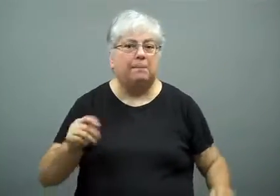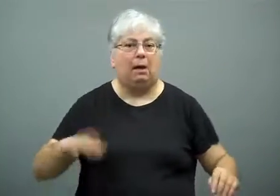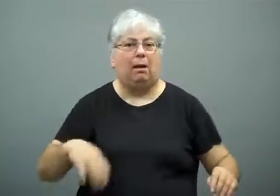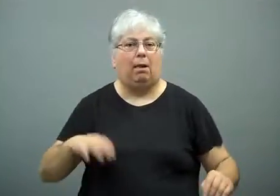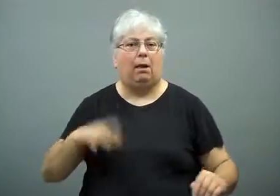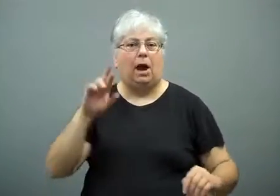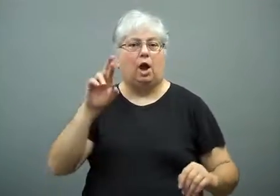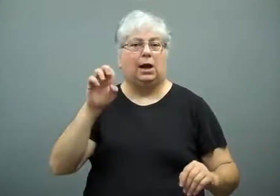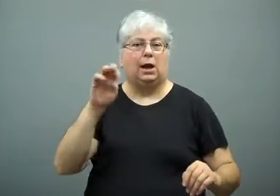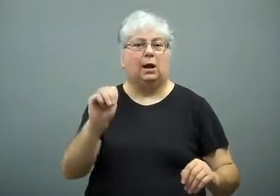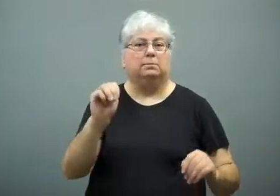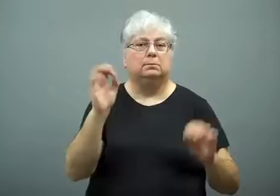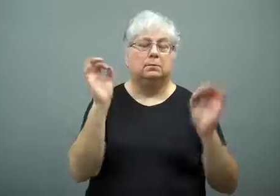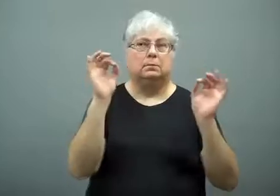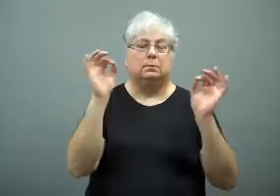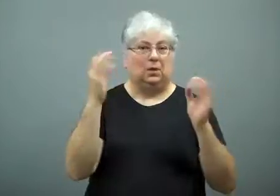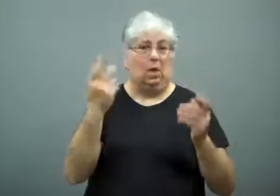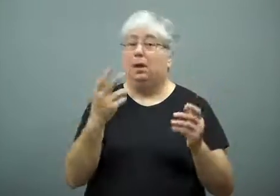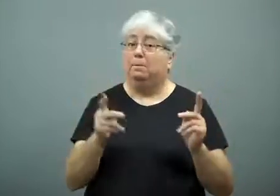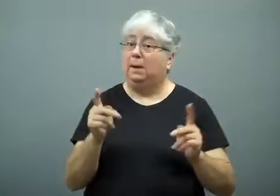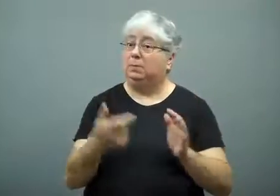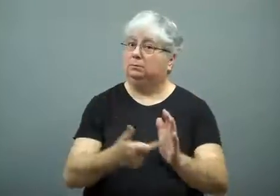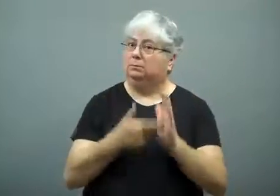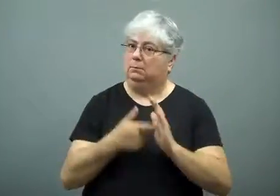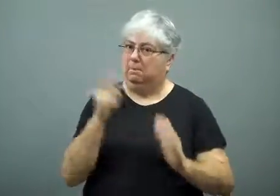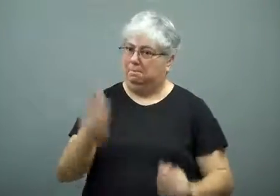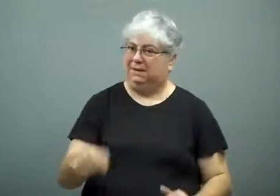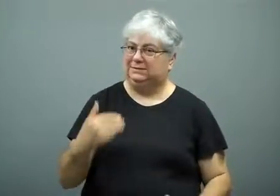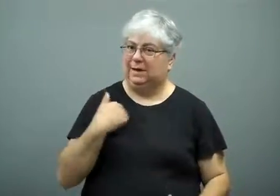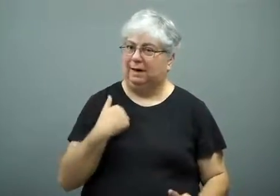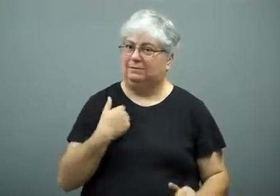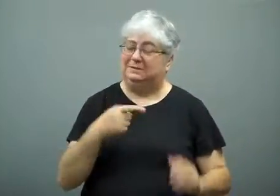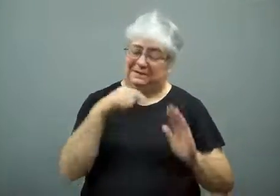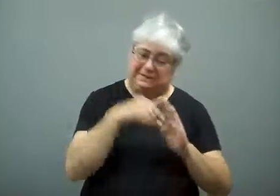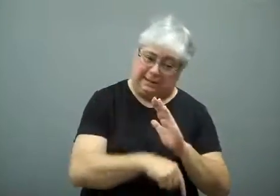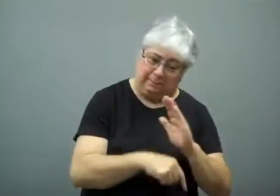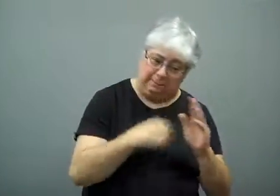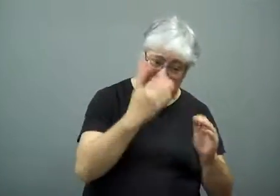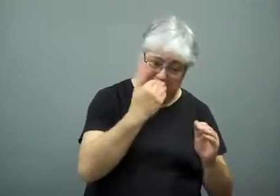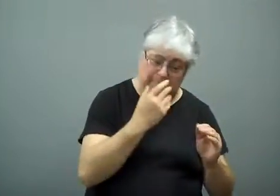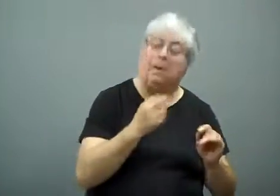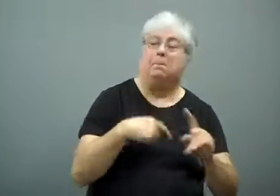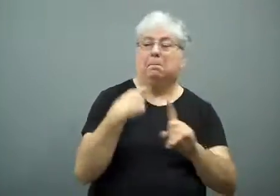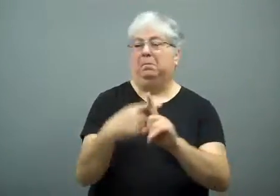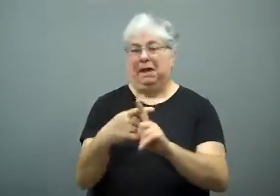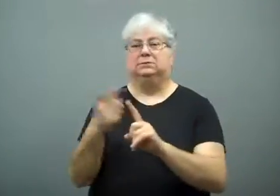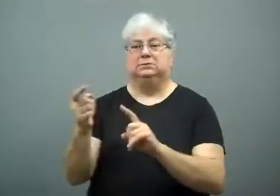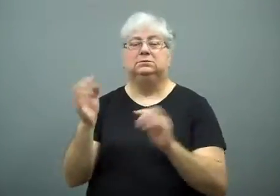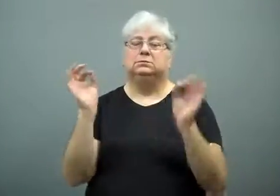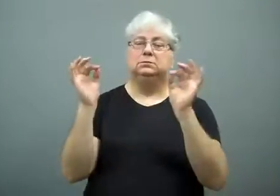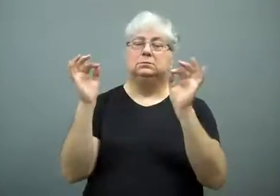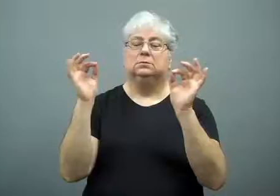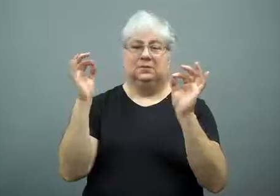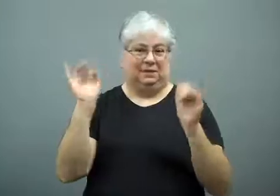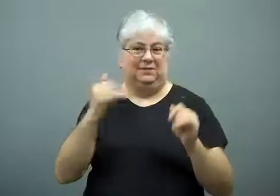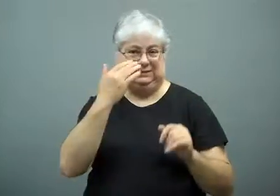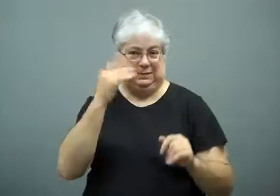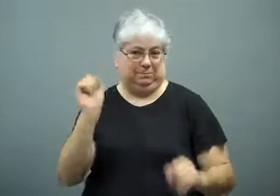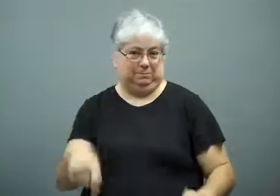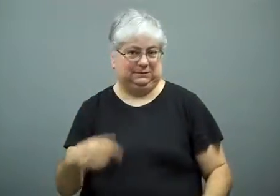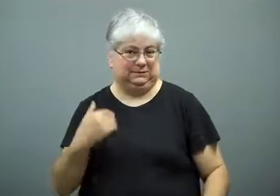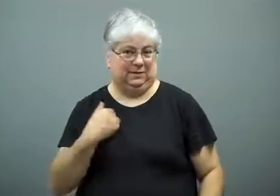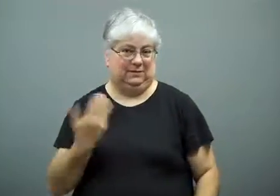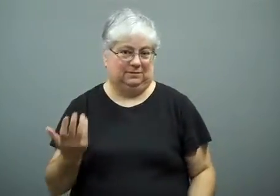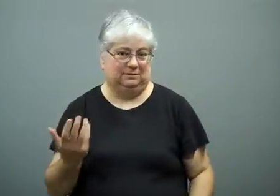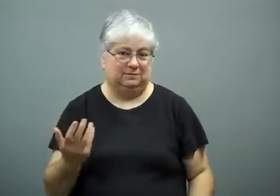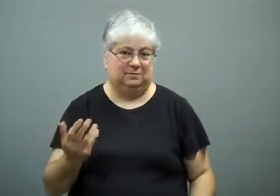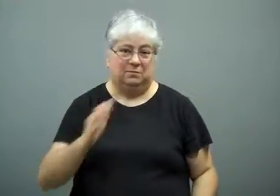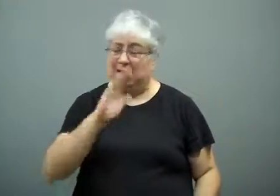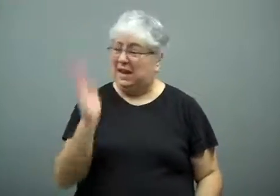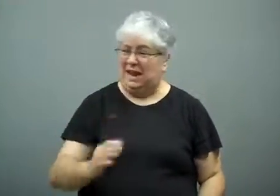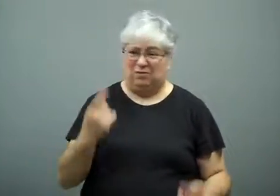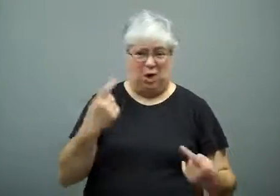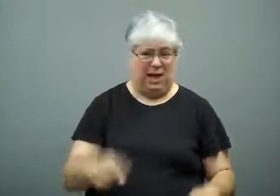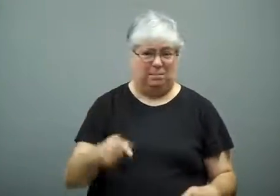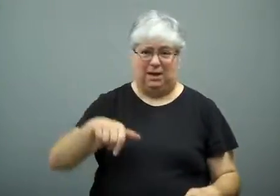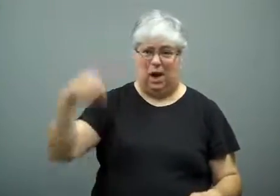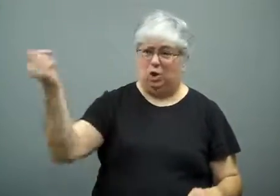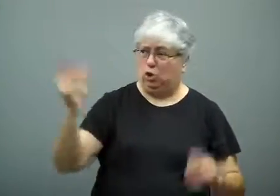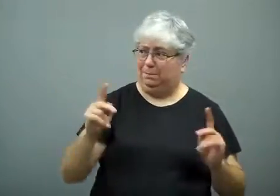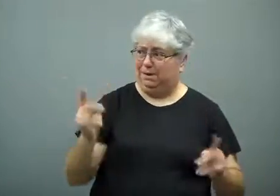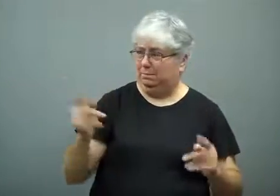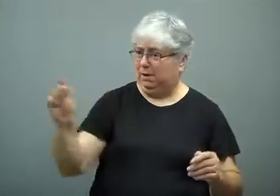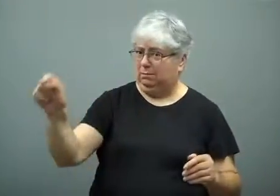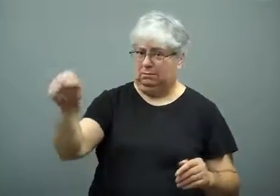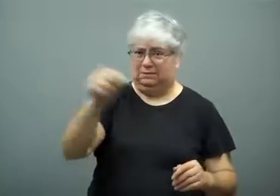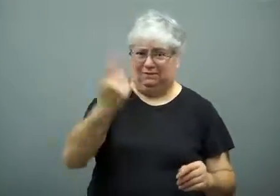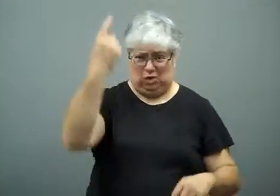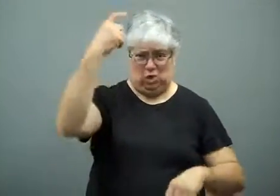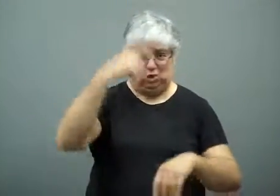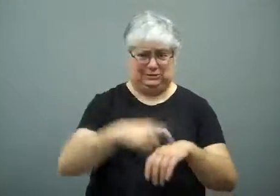But has not had any REM sleep, which people require in addition to deep sleep.